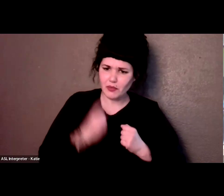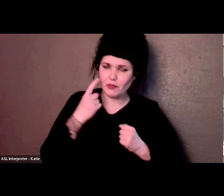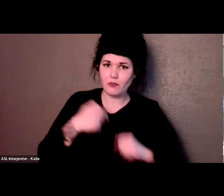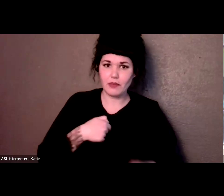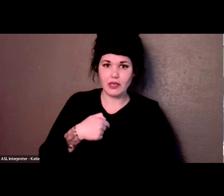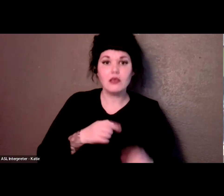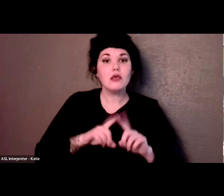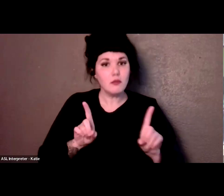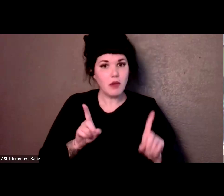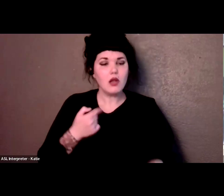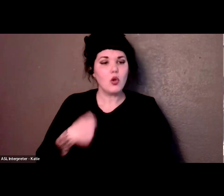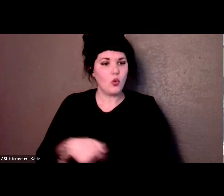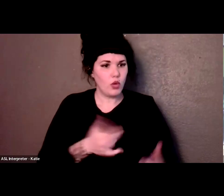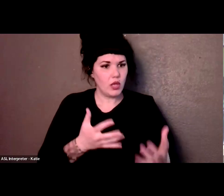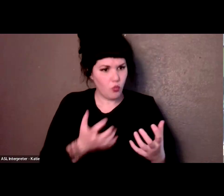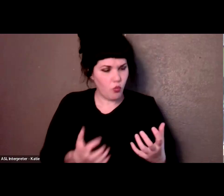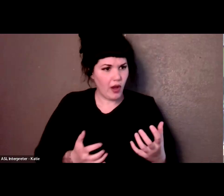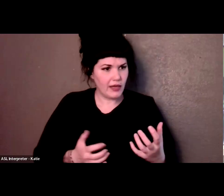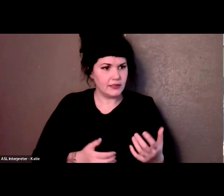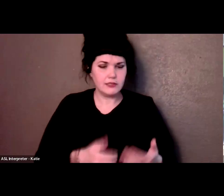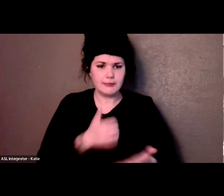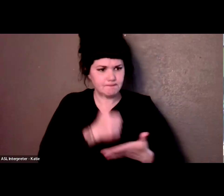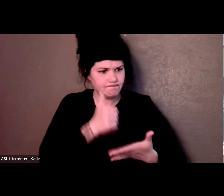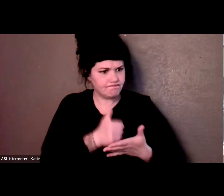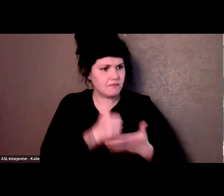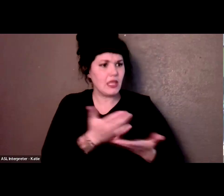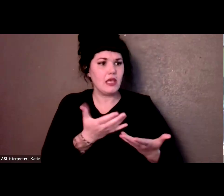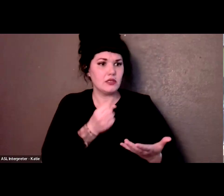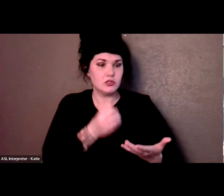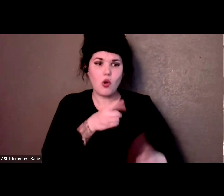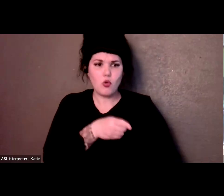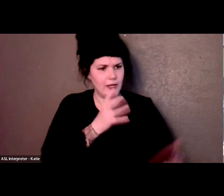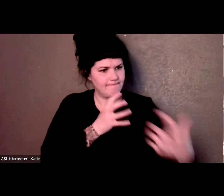was, and we found a solution that will allow him to move into an apartment and find meaning in